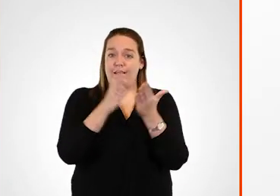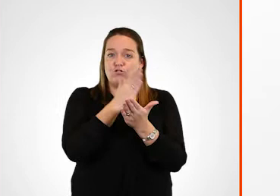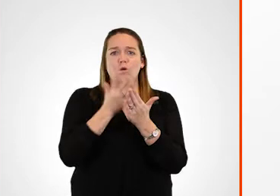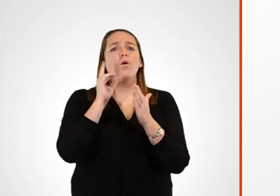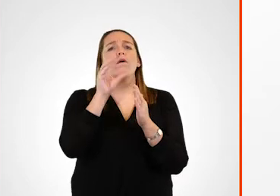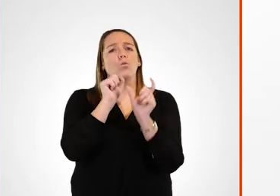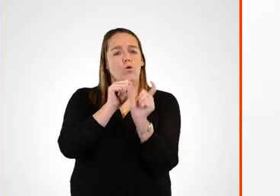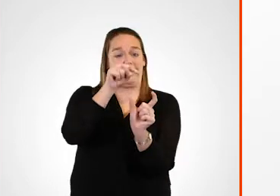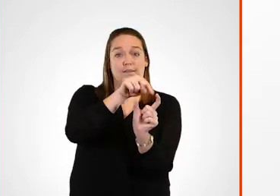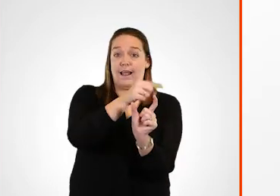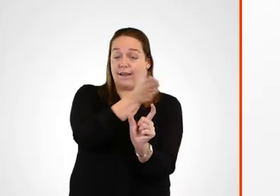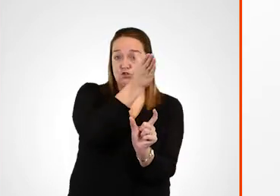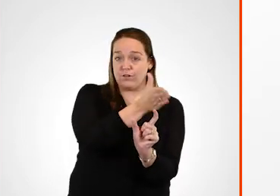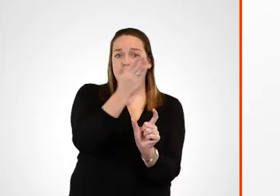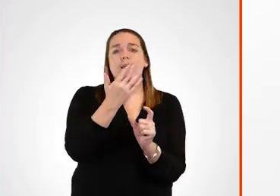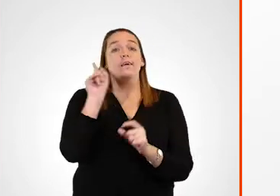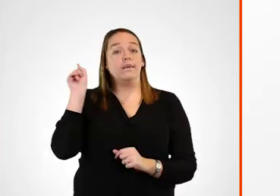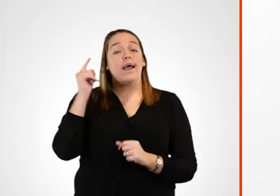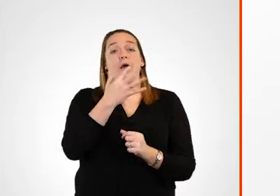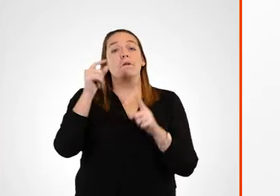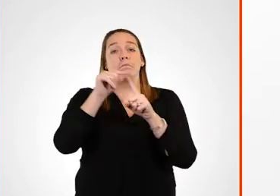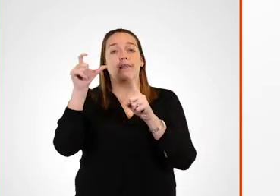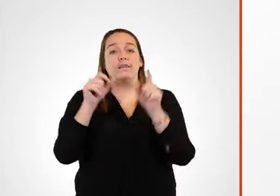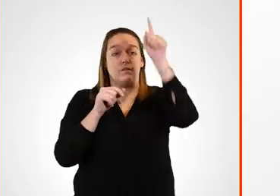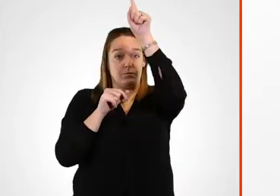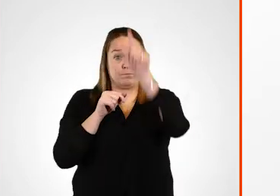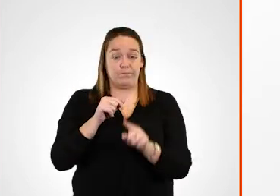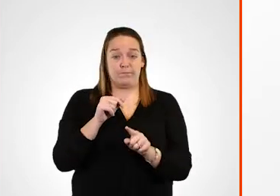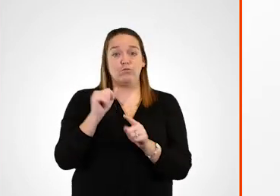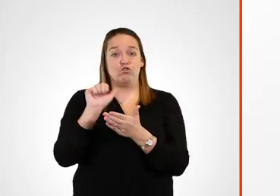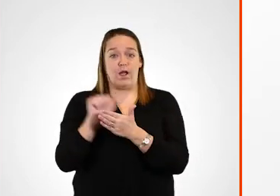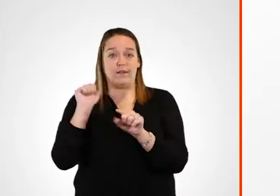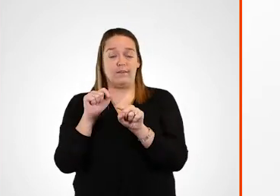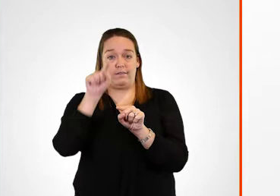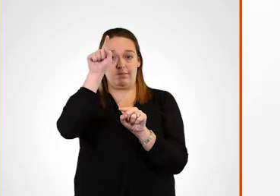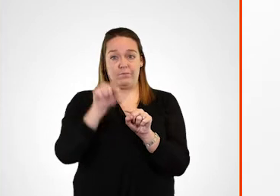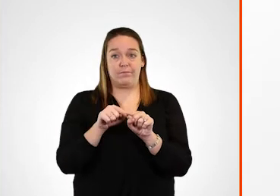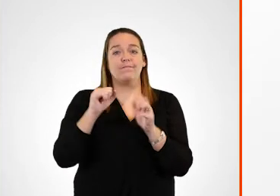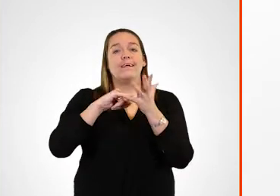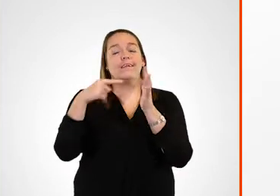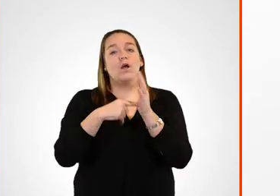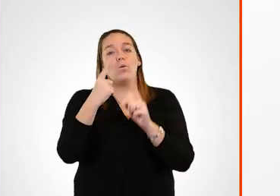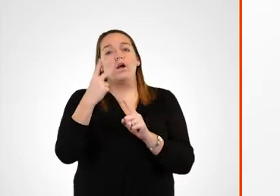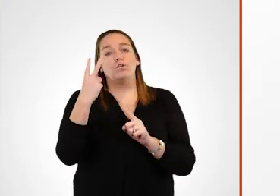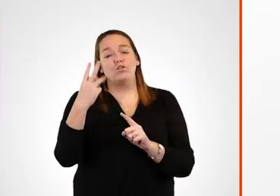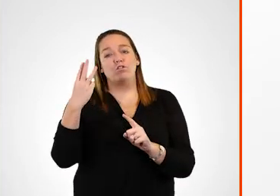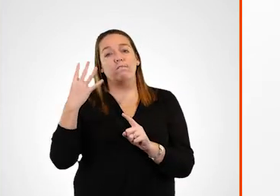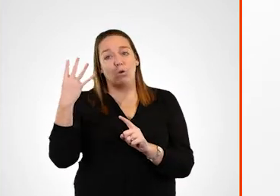you can see we have percent correct on the Y axis and here are the scores for set 1, set 2, set 3, set 4.